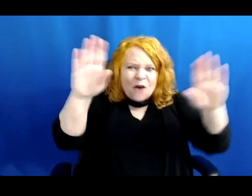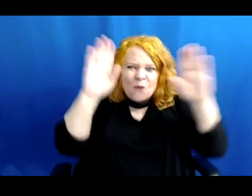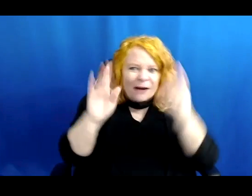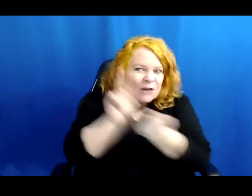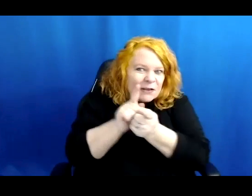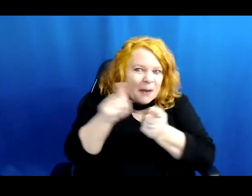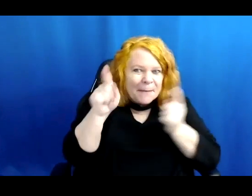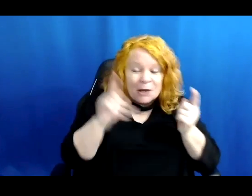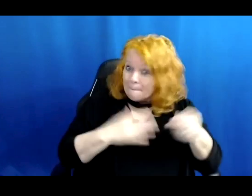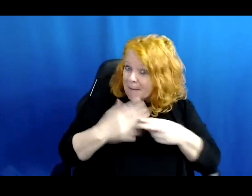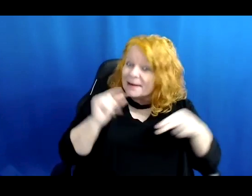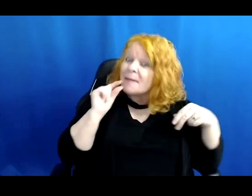My name is Gwyn. Hello hello, hello Emmett.